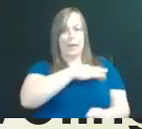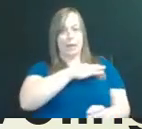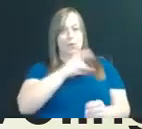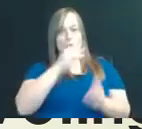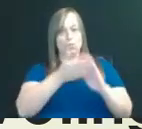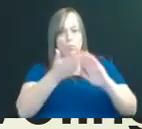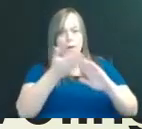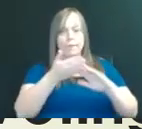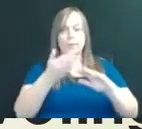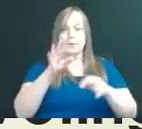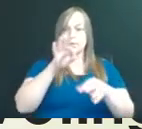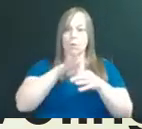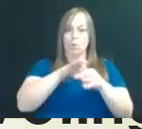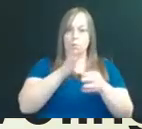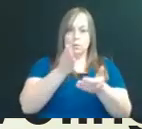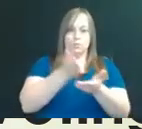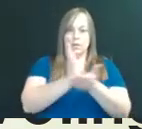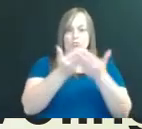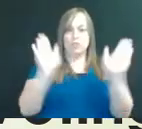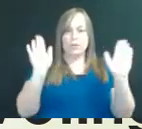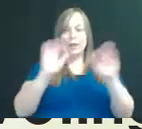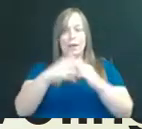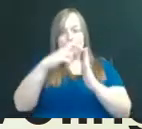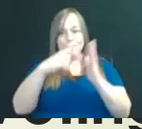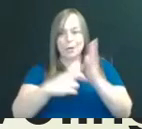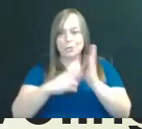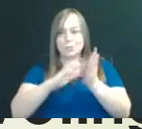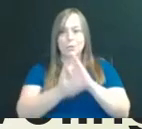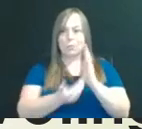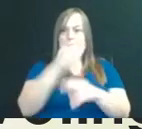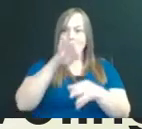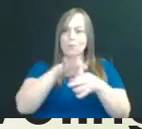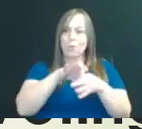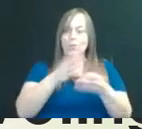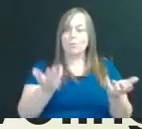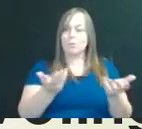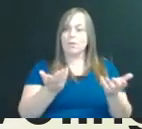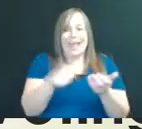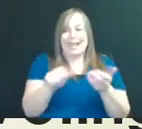Voting rights generally, how to register to vote. Really any aspect of voting